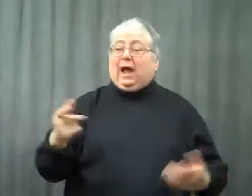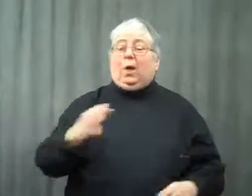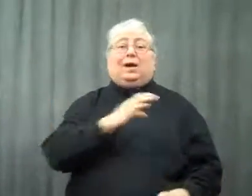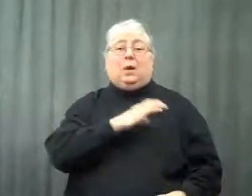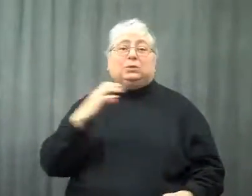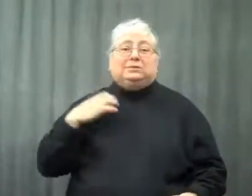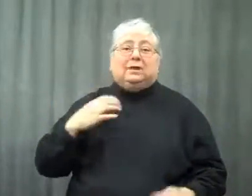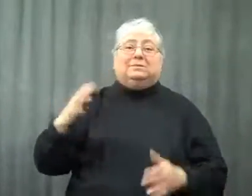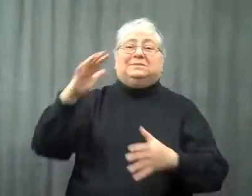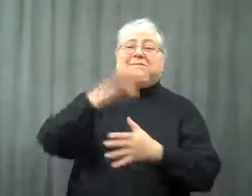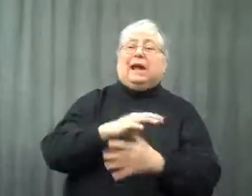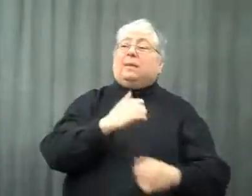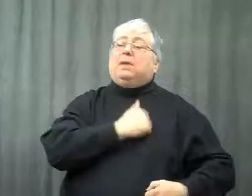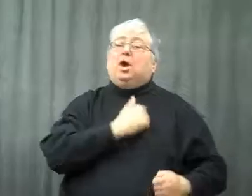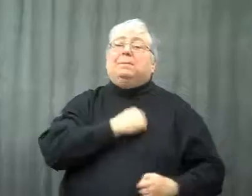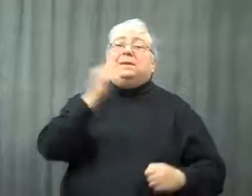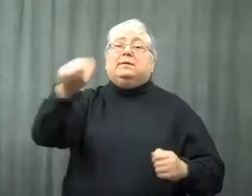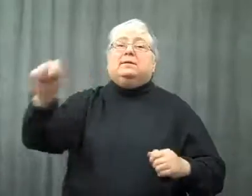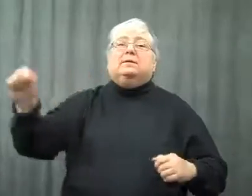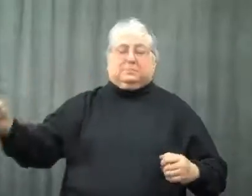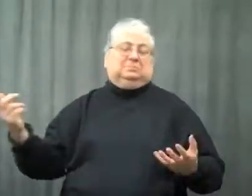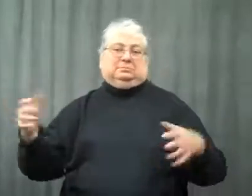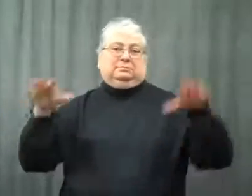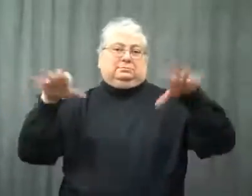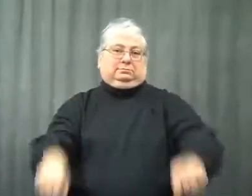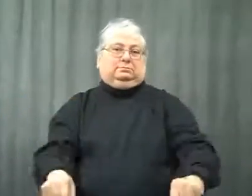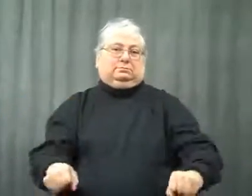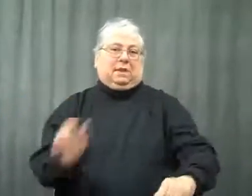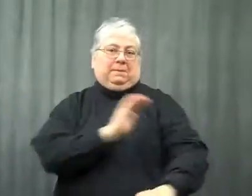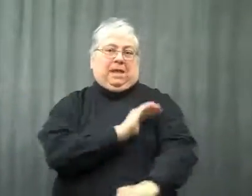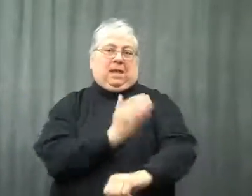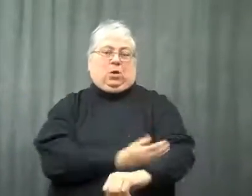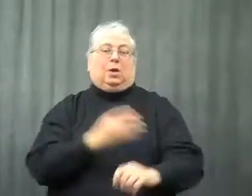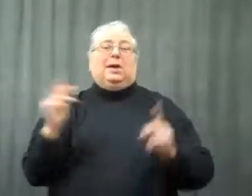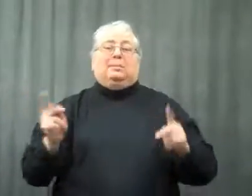and that a council of top military leaders had taken over.